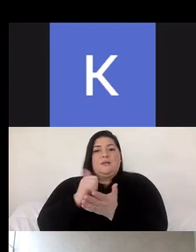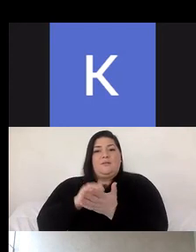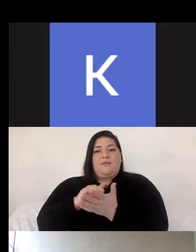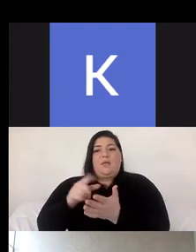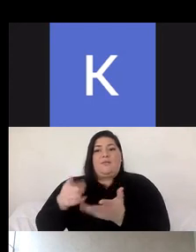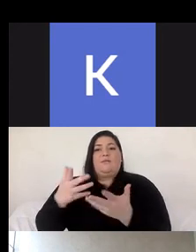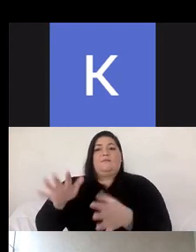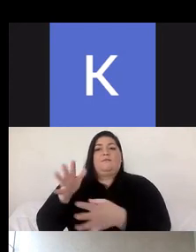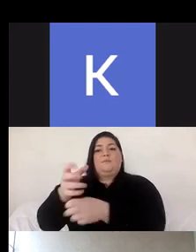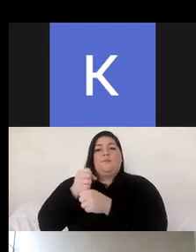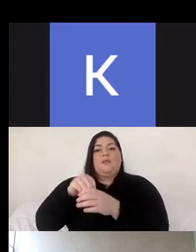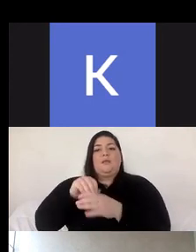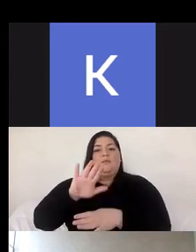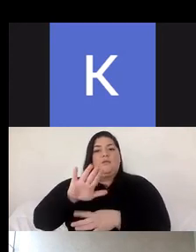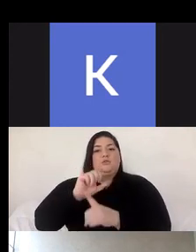In this case, specifically, from Vera.